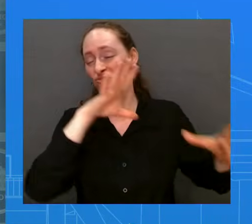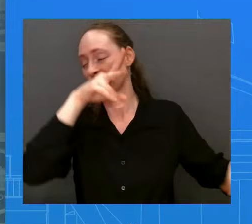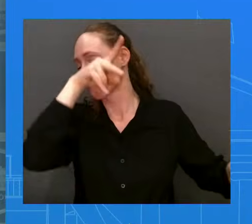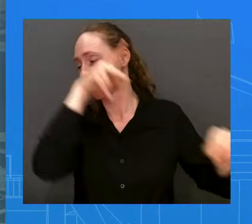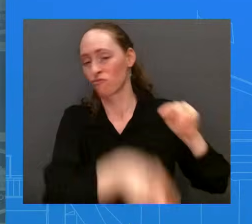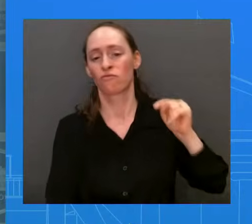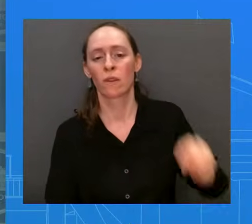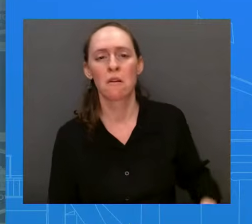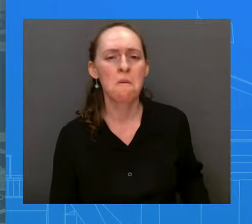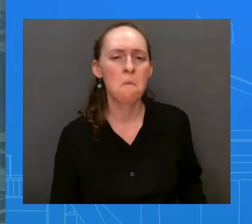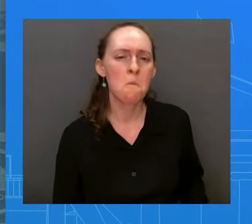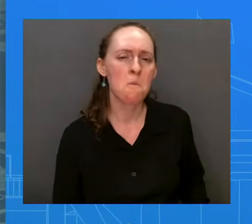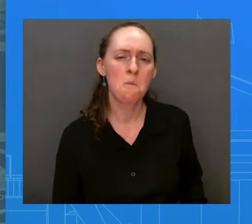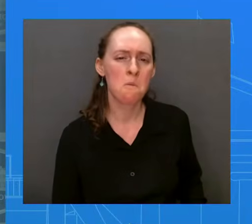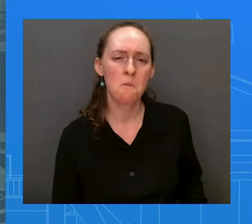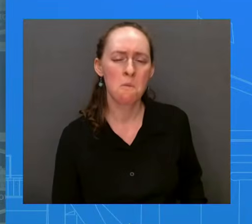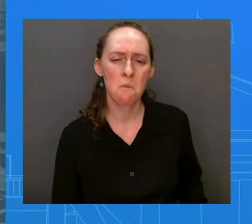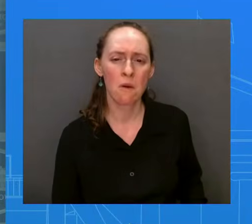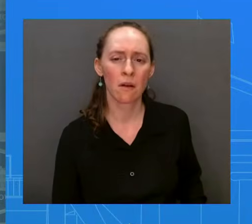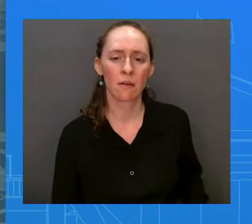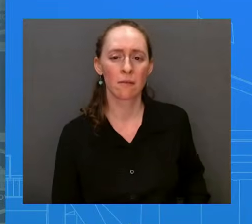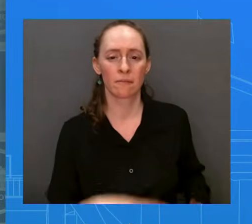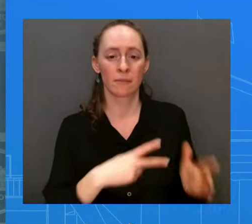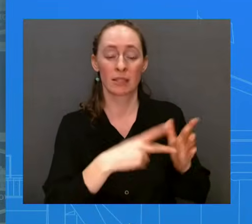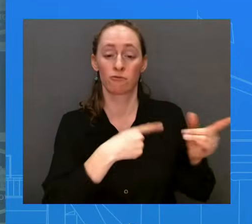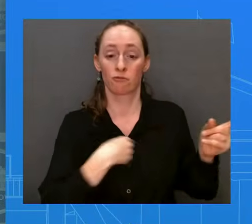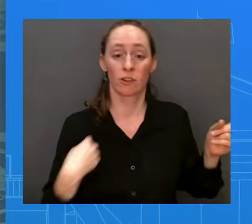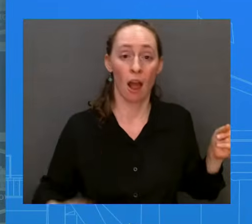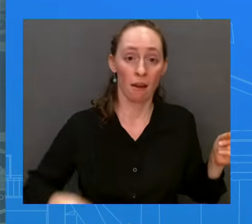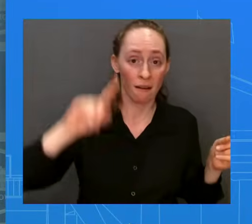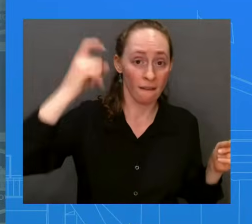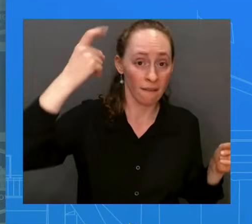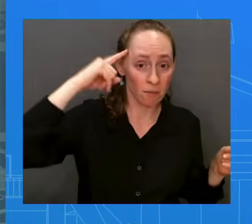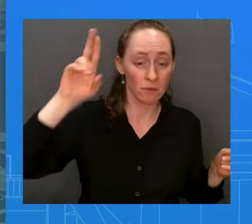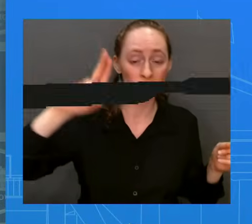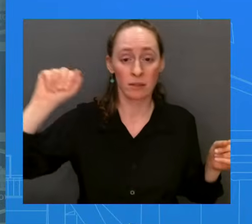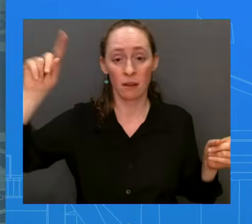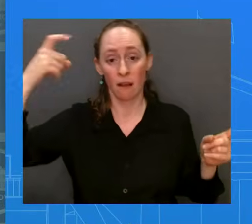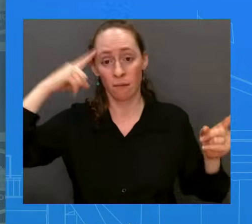We still have an embassy there. We still have an ability through Secretary Blinken's